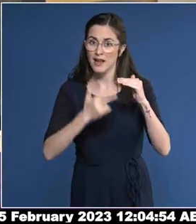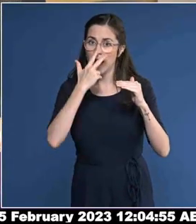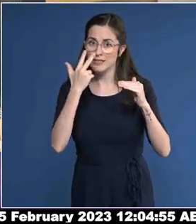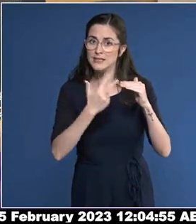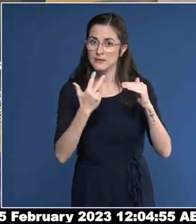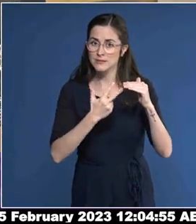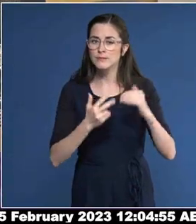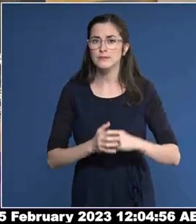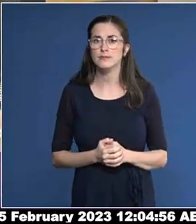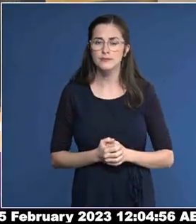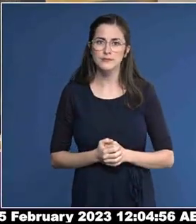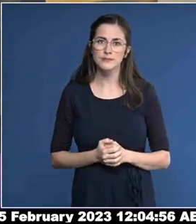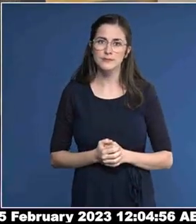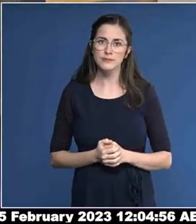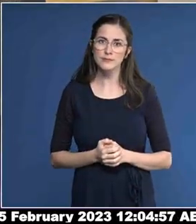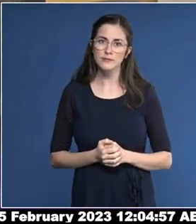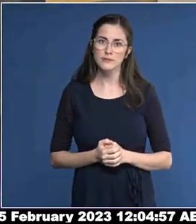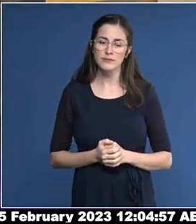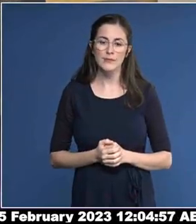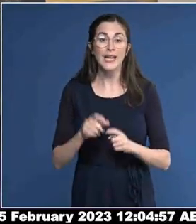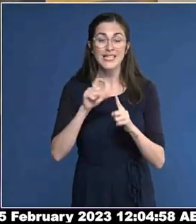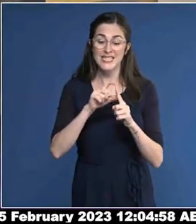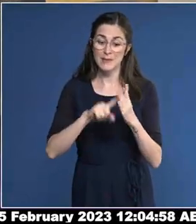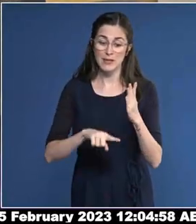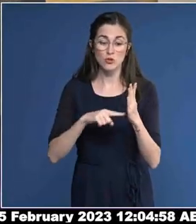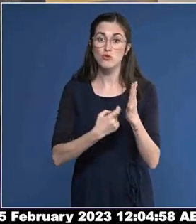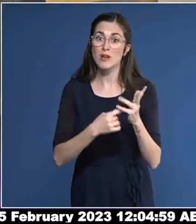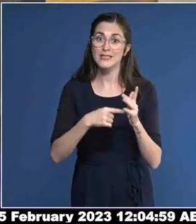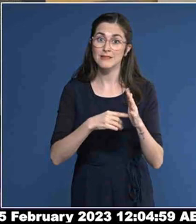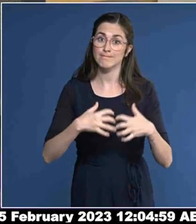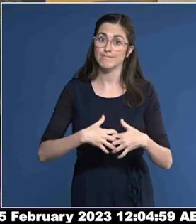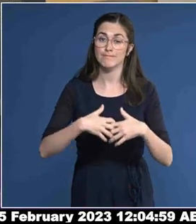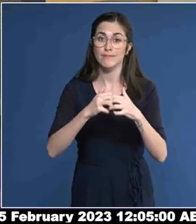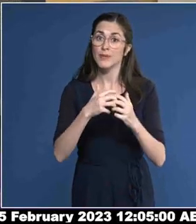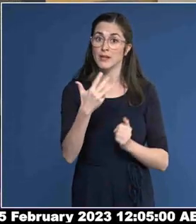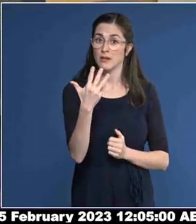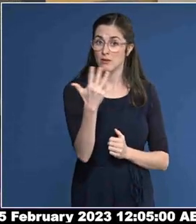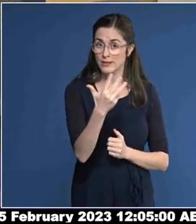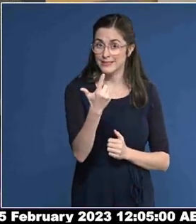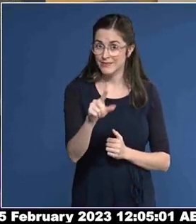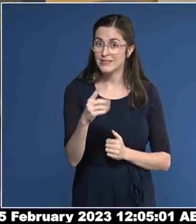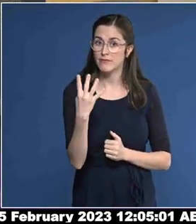We know that The Disability Trust was established in 1974 with a focus on